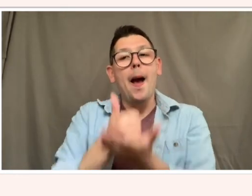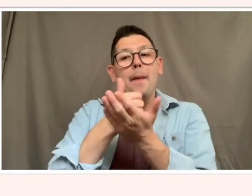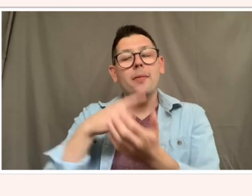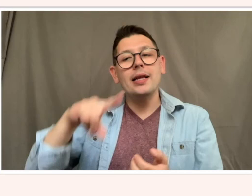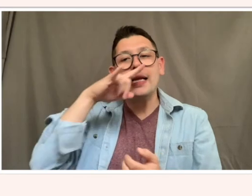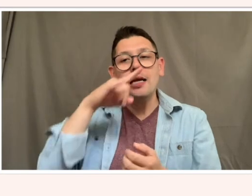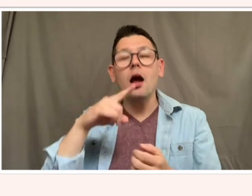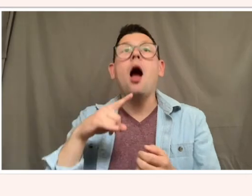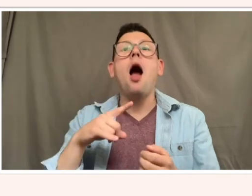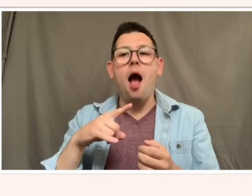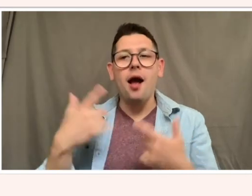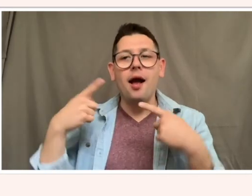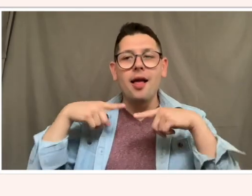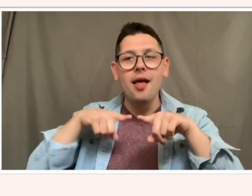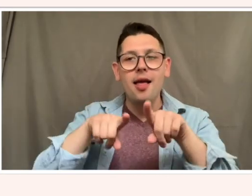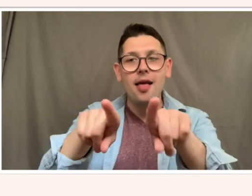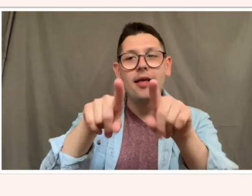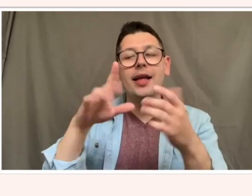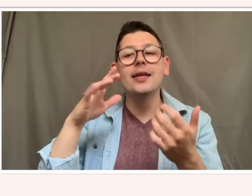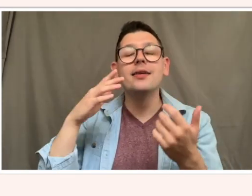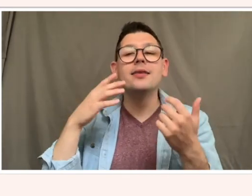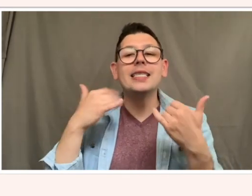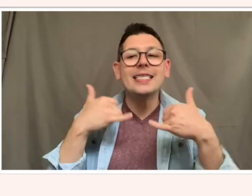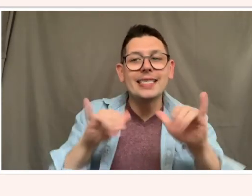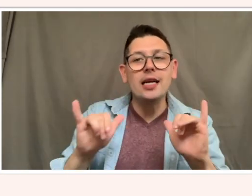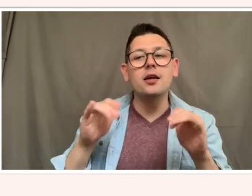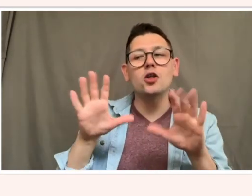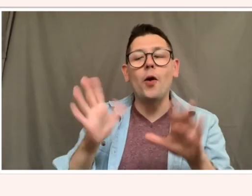of it and so on, and this really helps the child understand